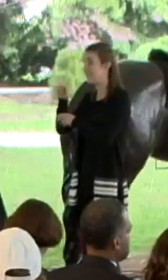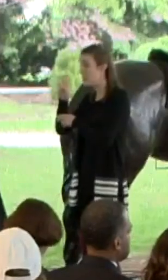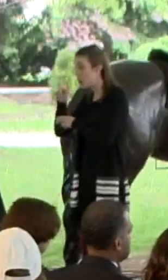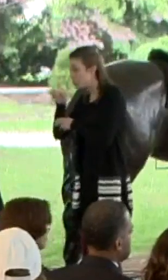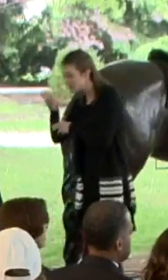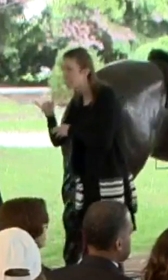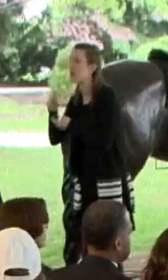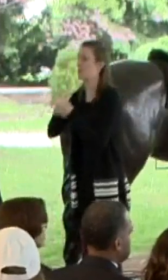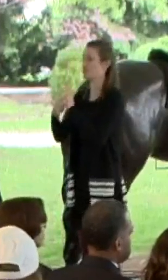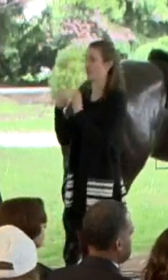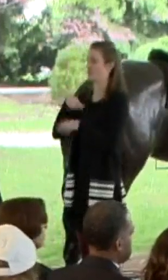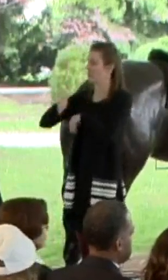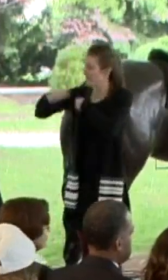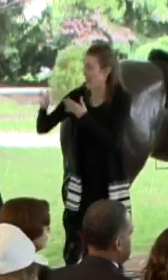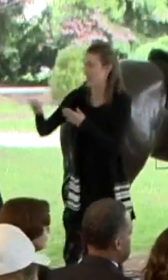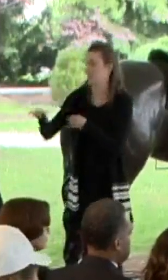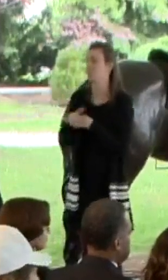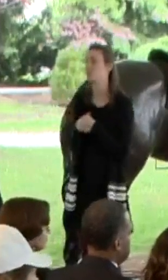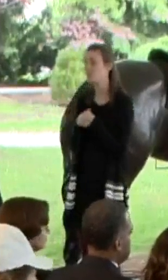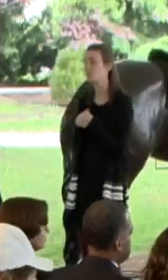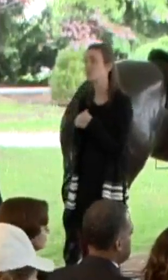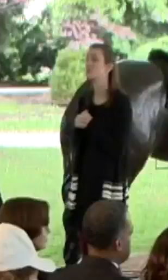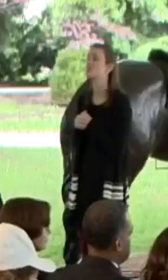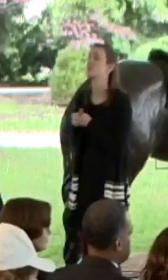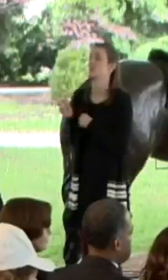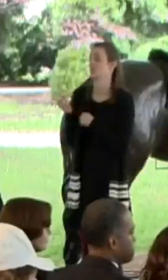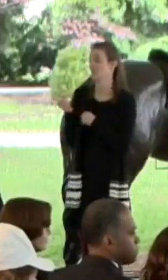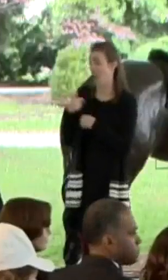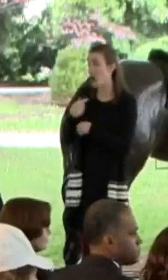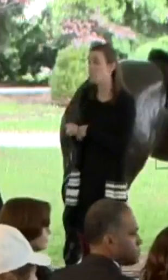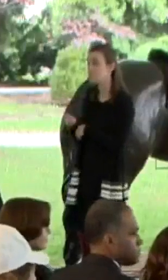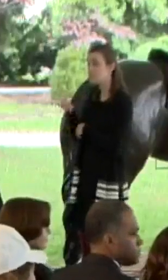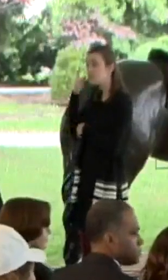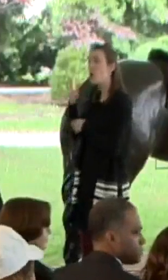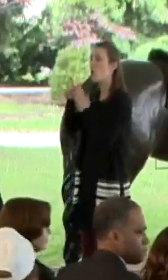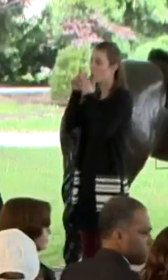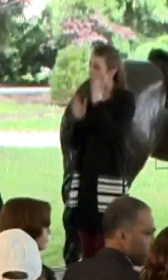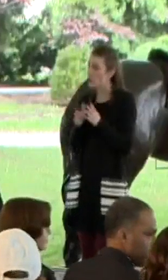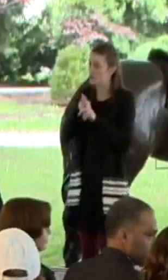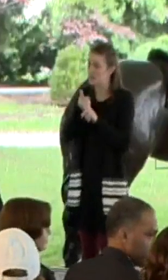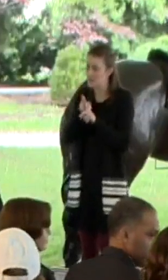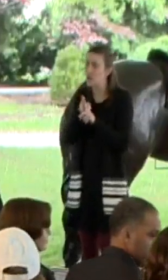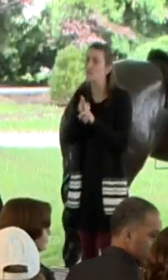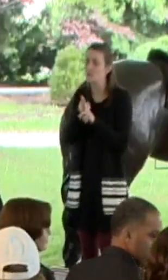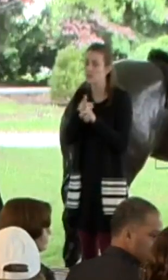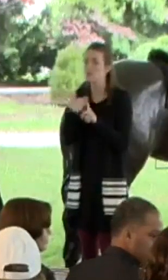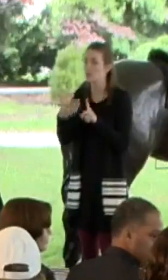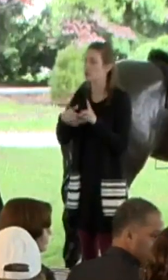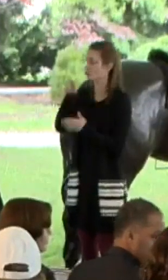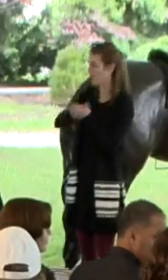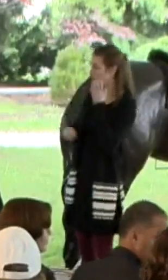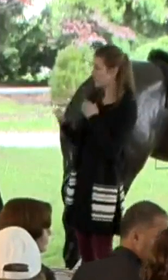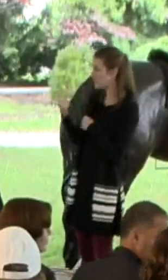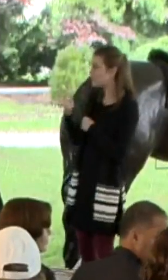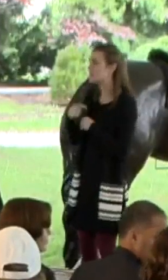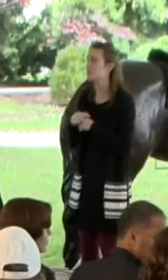SECOND, THE QUESTION OF PROCESS. IT SEEMS TO ME THAT IF WE WANT